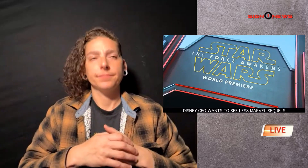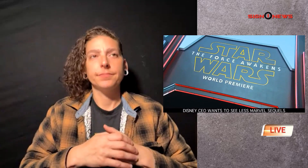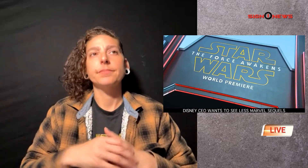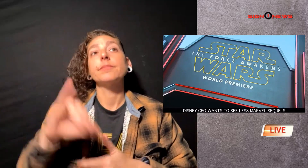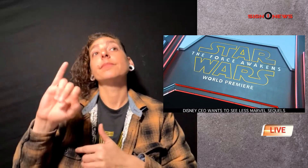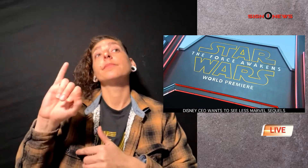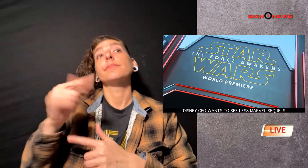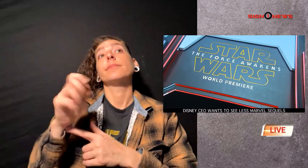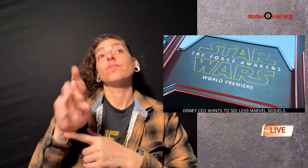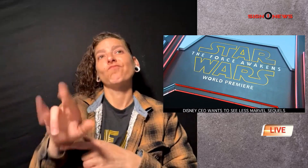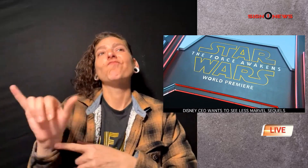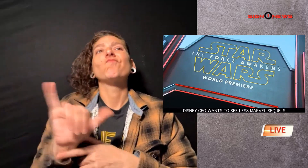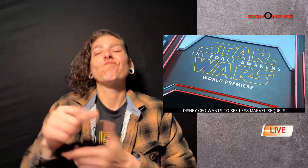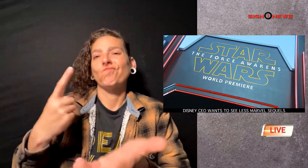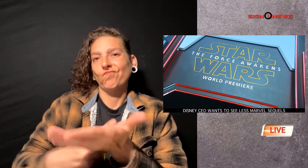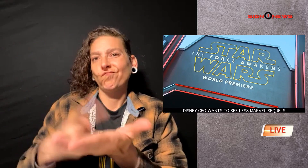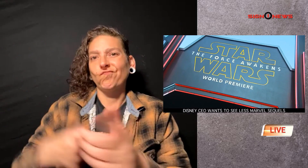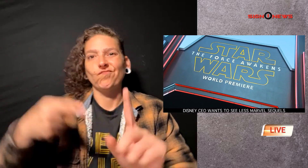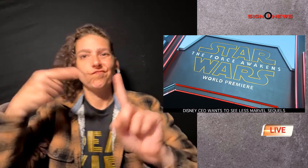Iger also discussed pricing